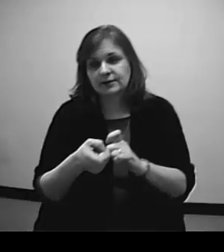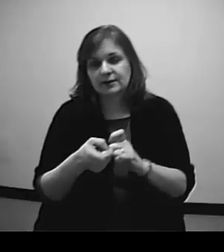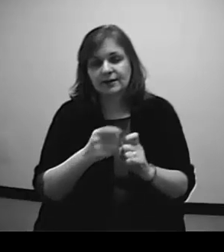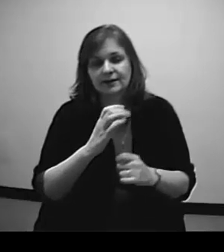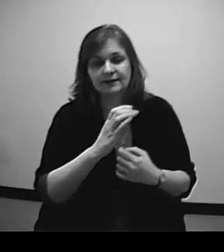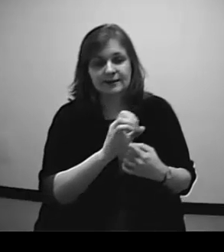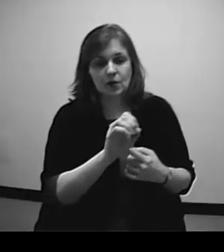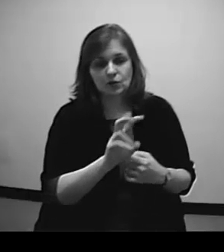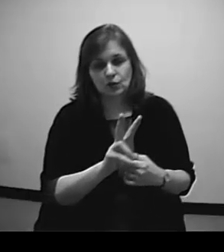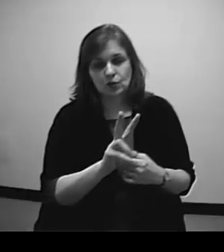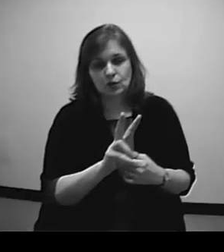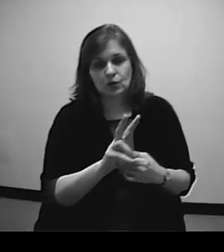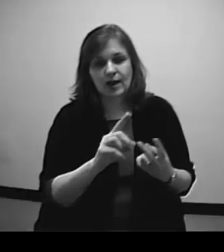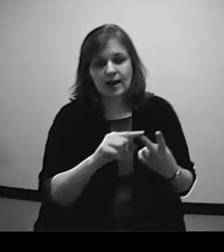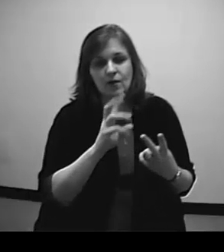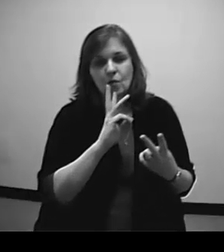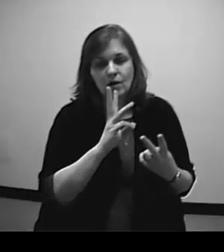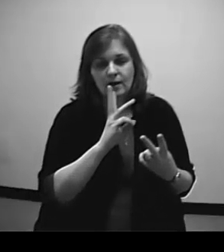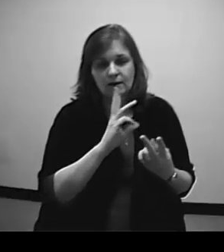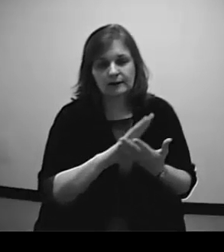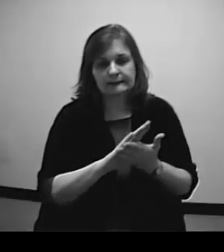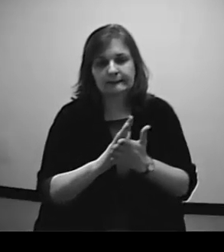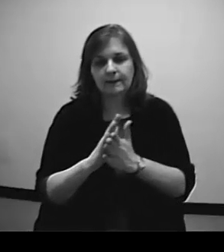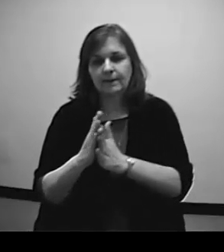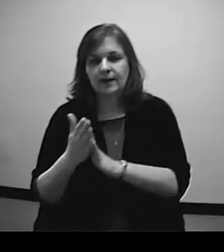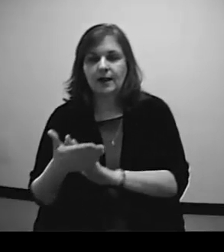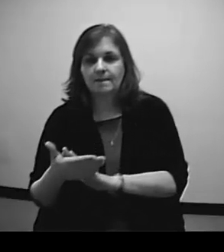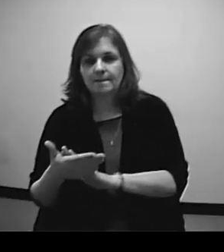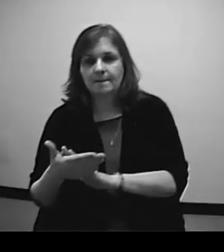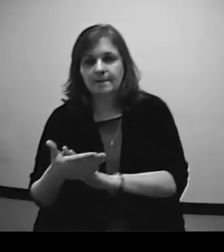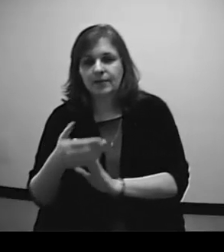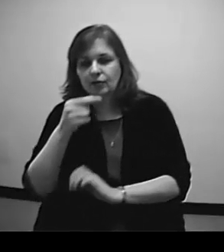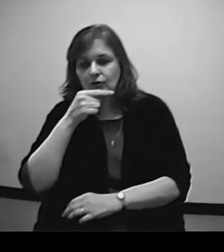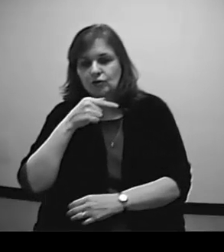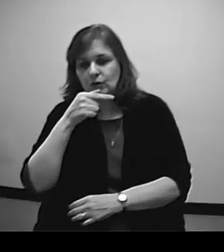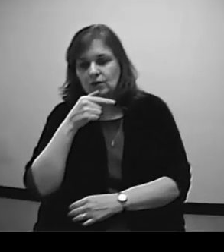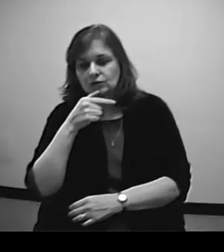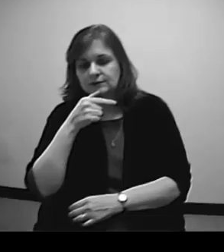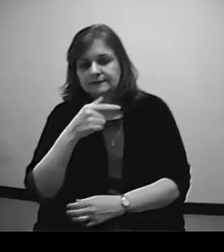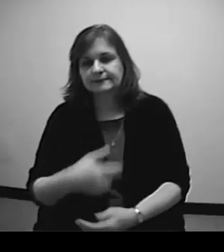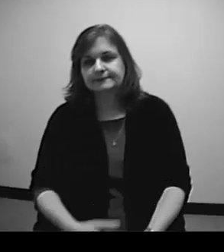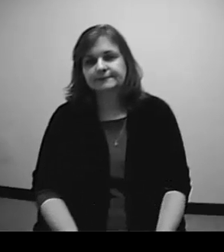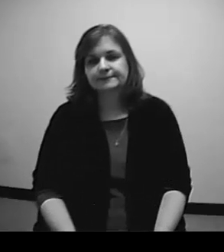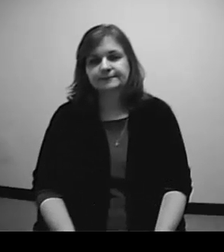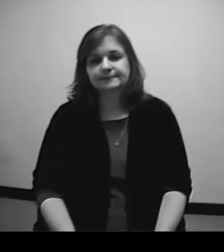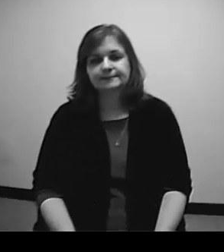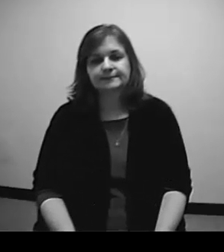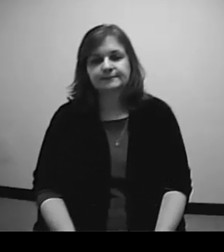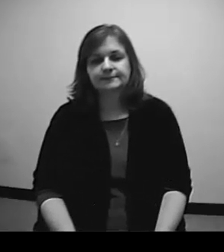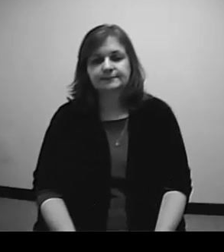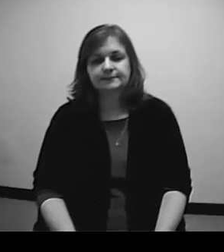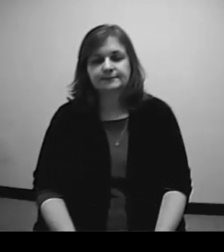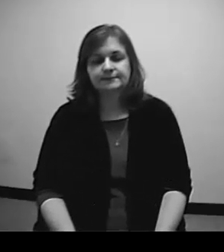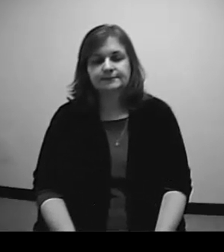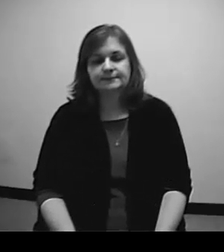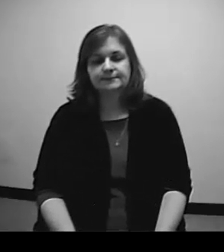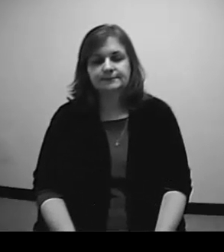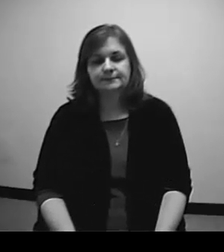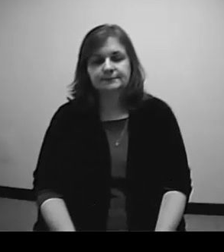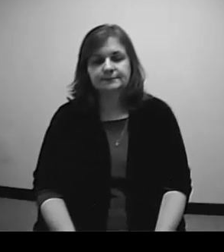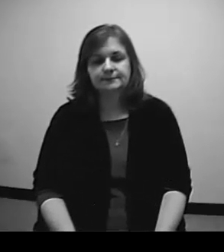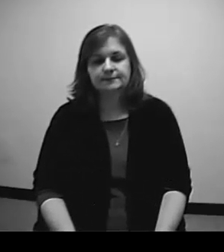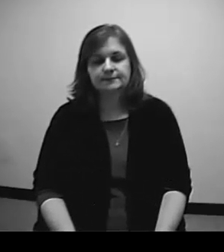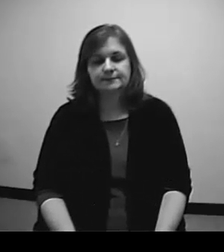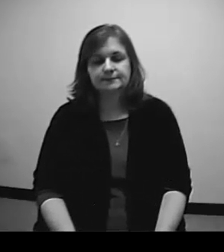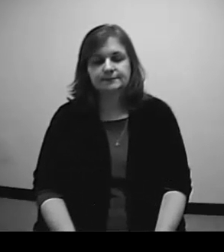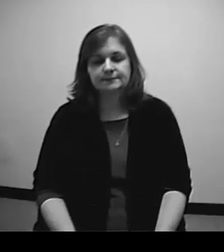to convert CO2 and H2O into glucose